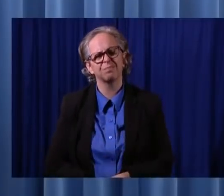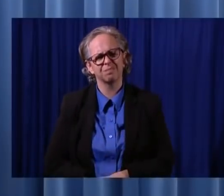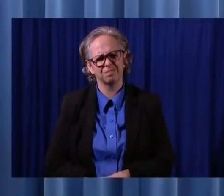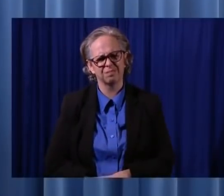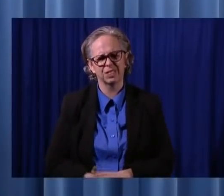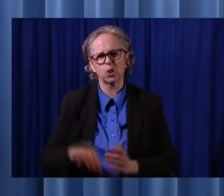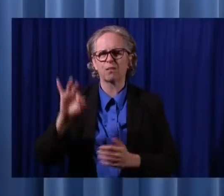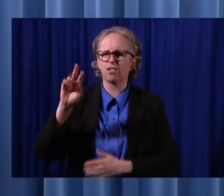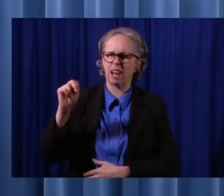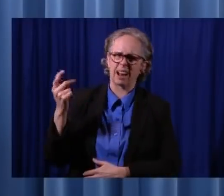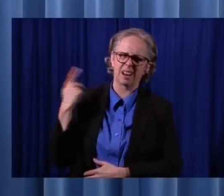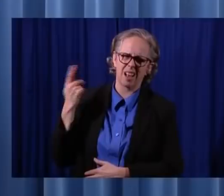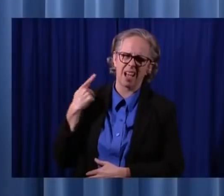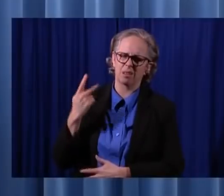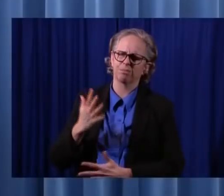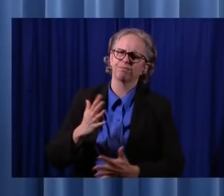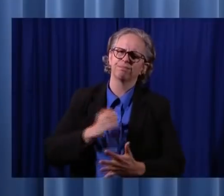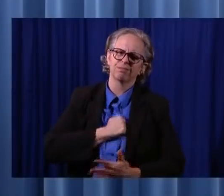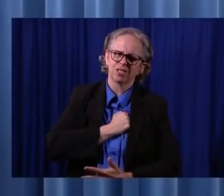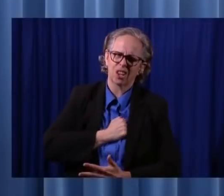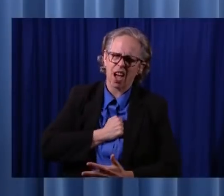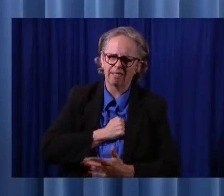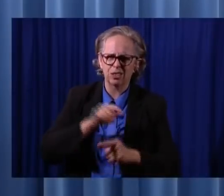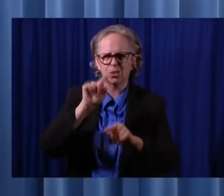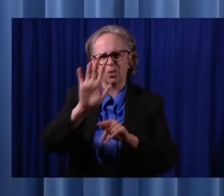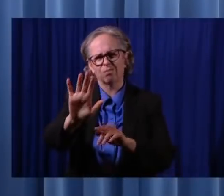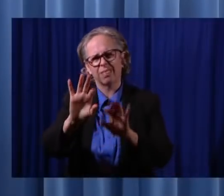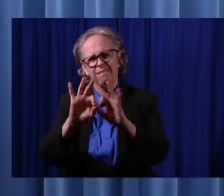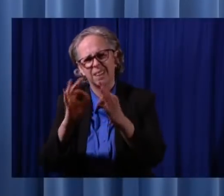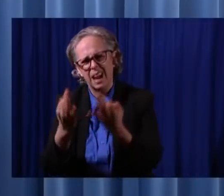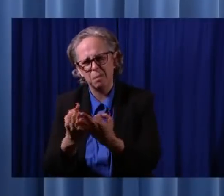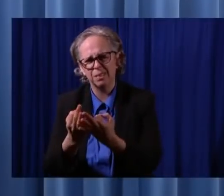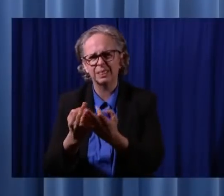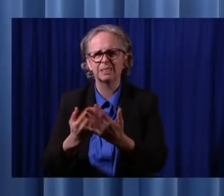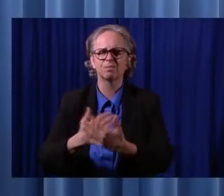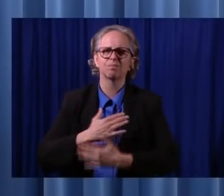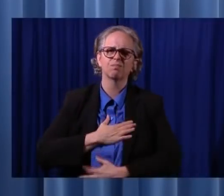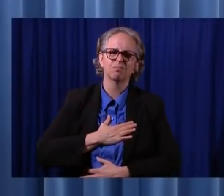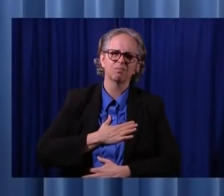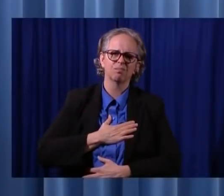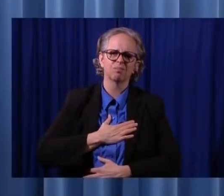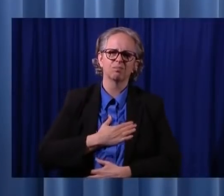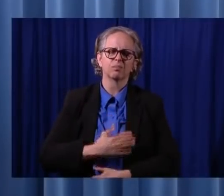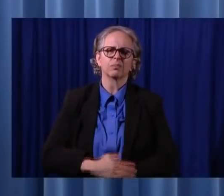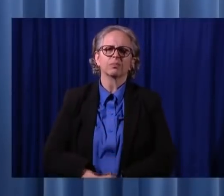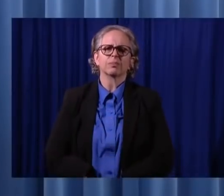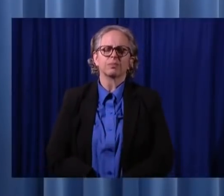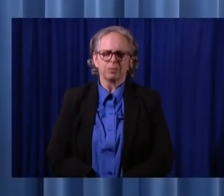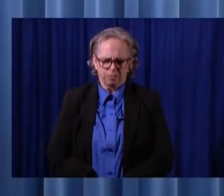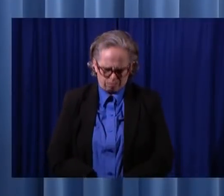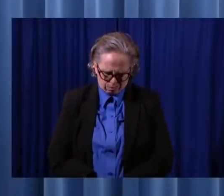HOSPITALIZED WITH COVID-19 SINCE MAY 24. THIS IS THE FIFTH COVID RELATED DEATH AT A PRISON